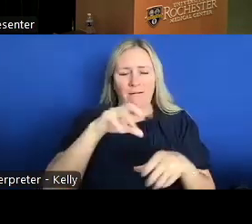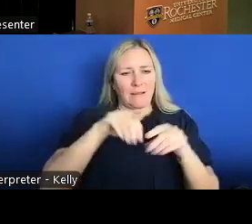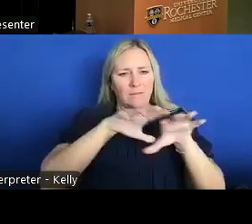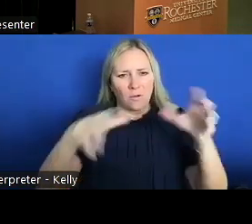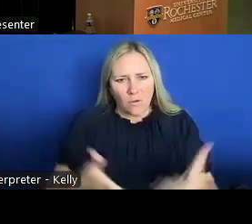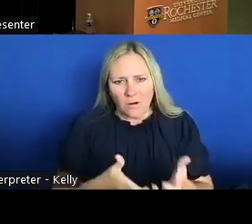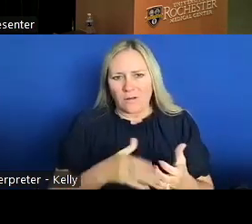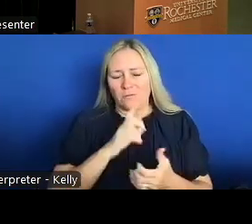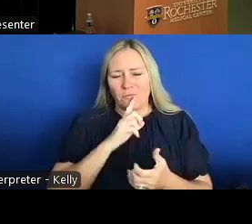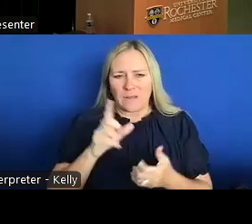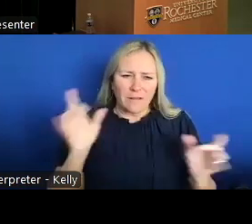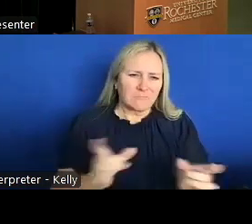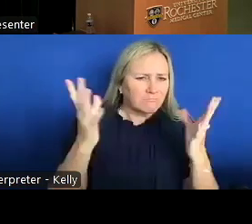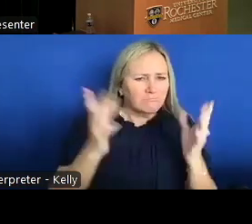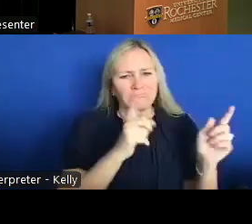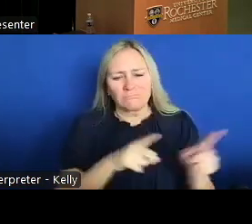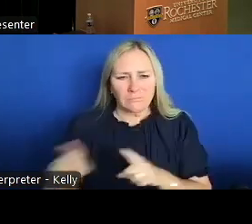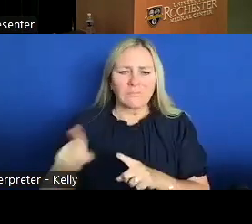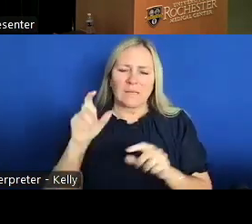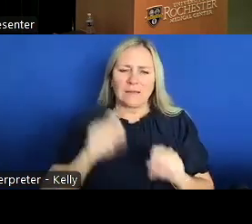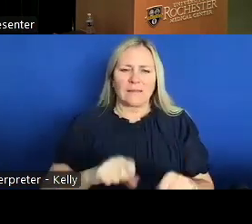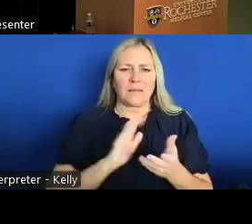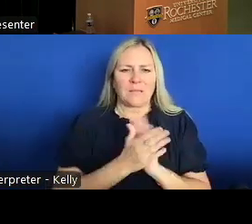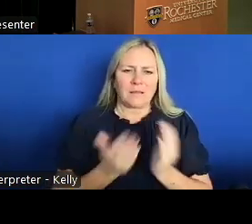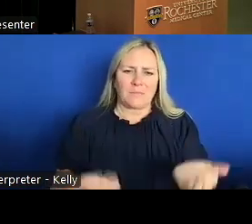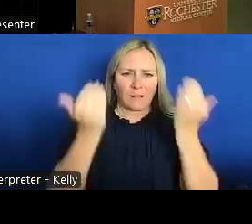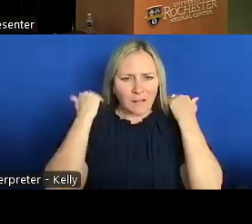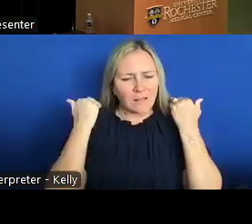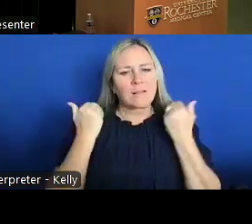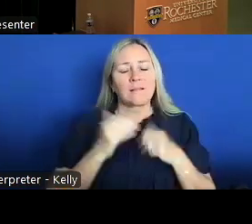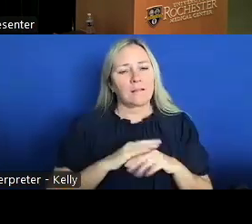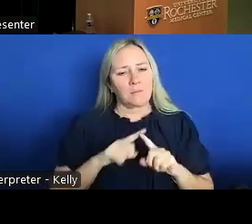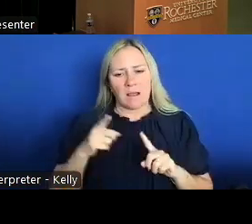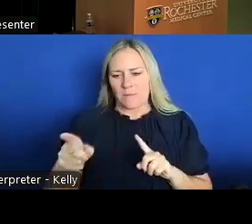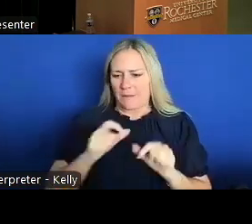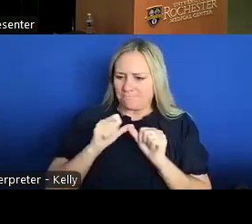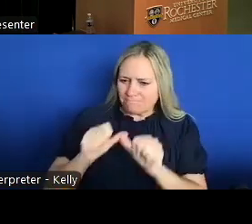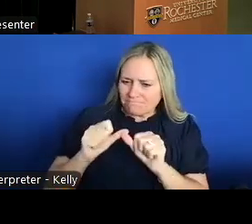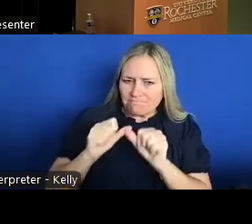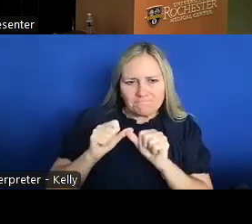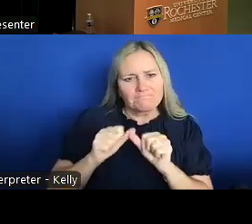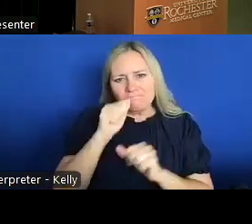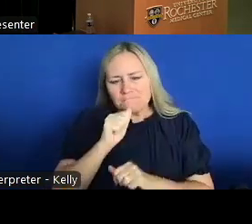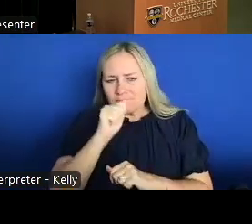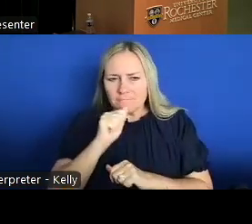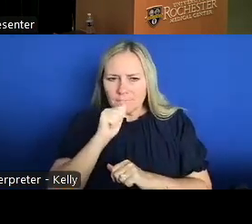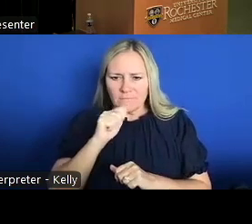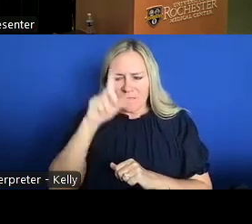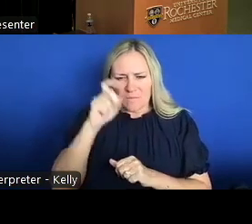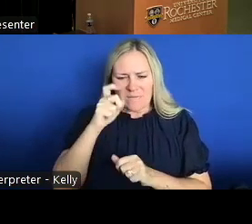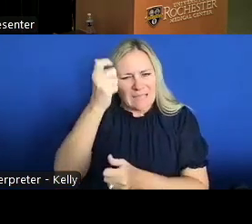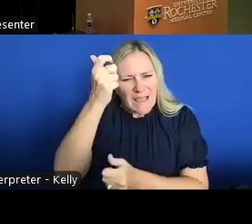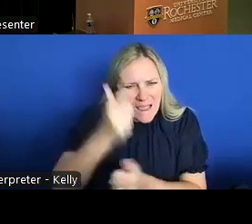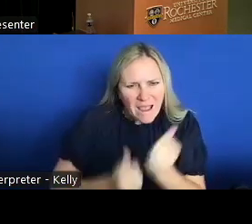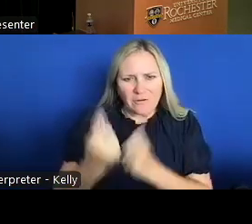and it can be overwhelming and yet they persist in their work because every life that can be saved